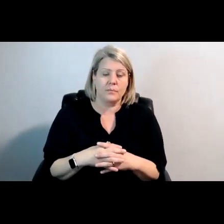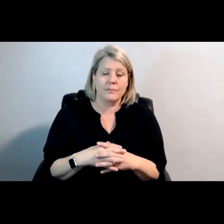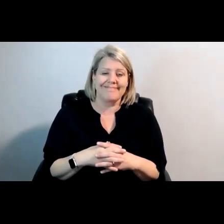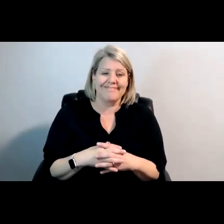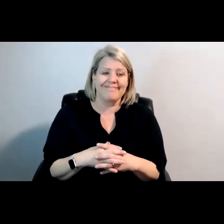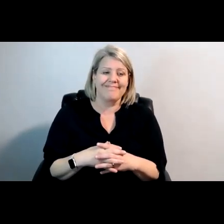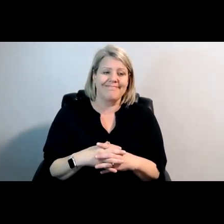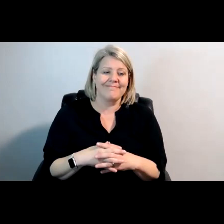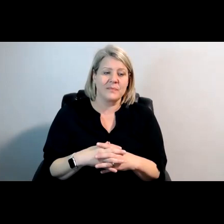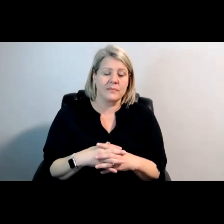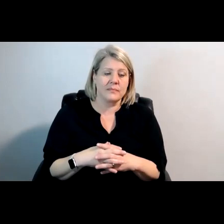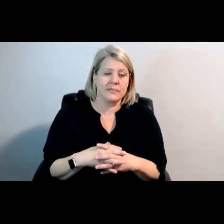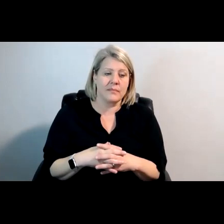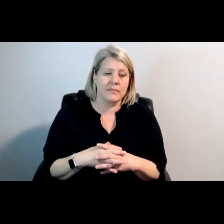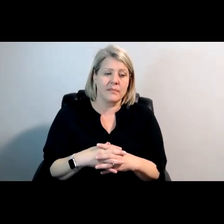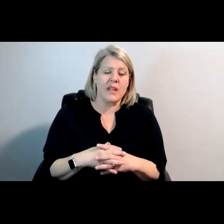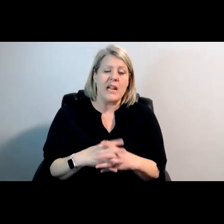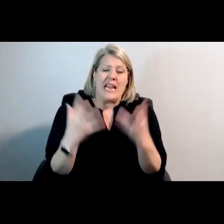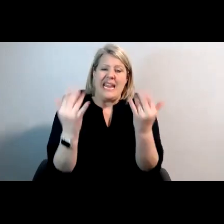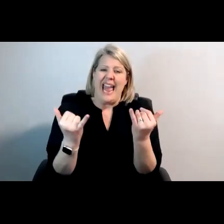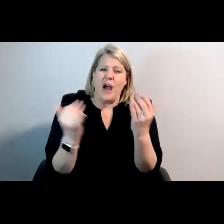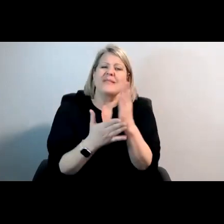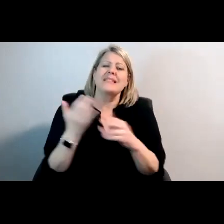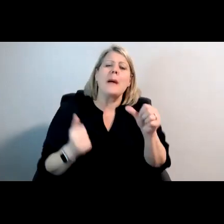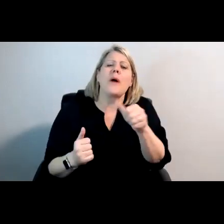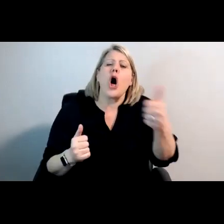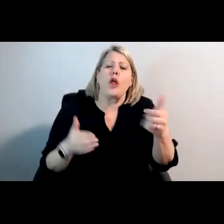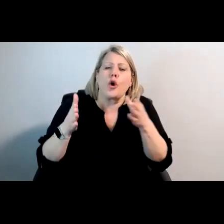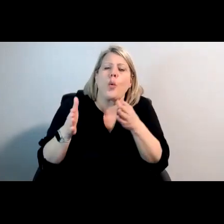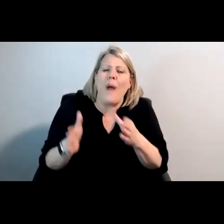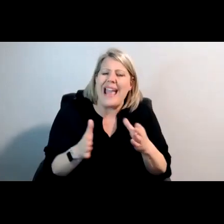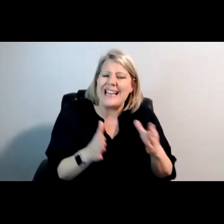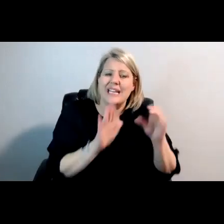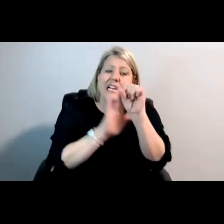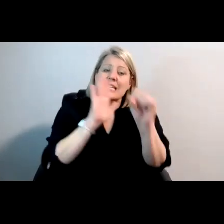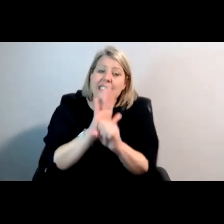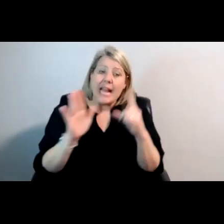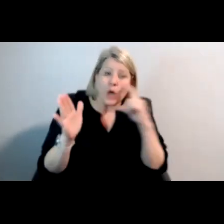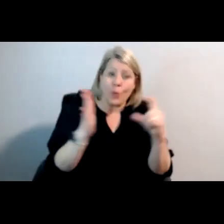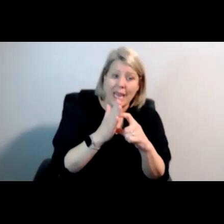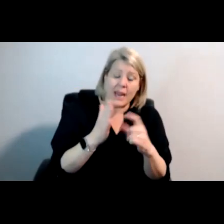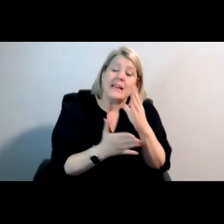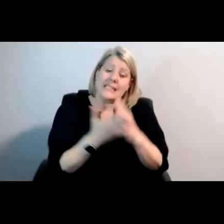The next slide. And I'm just, these are some other ways the states are recognizing. Some are recognizing them in court orders